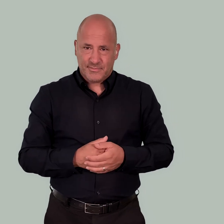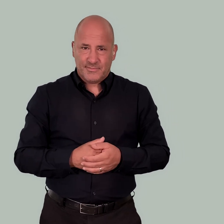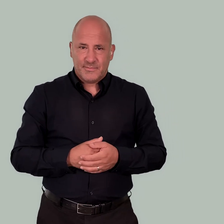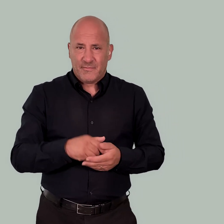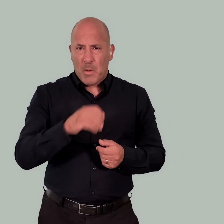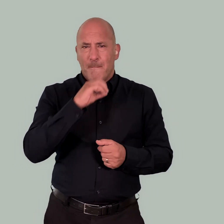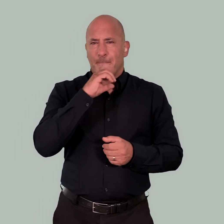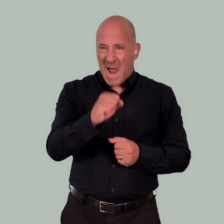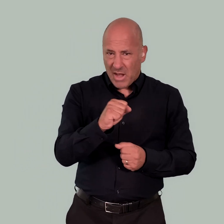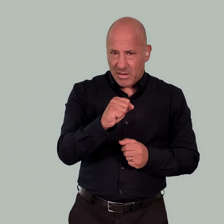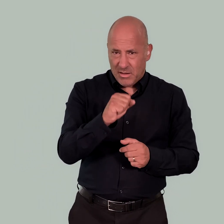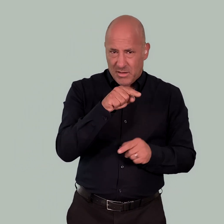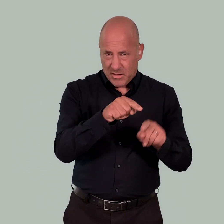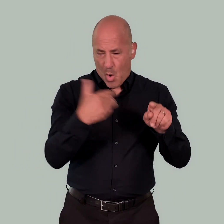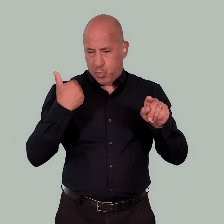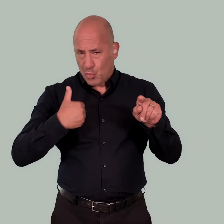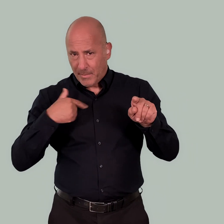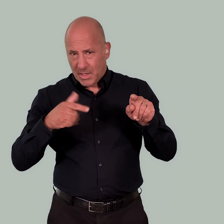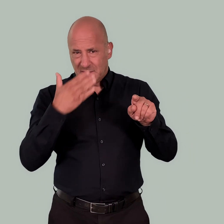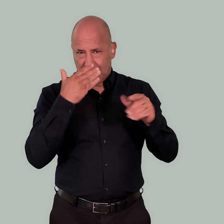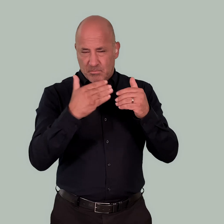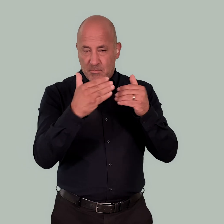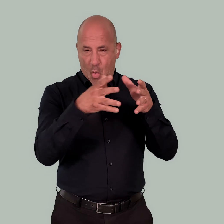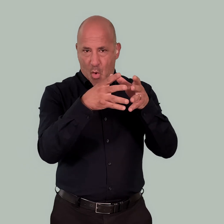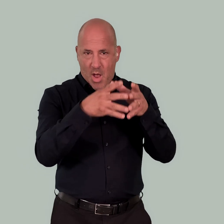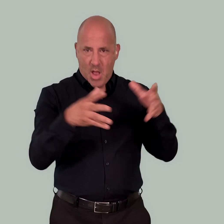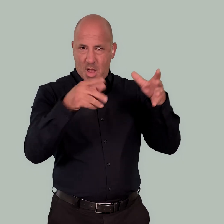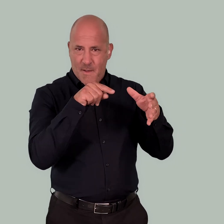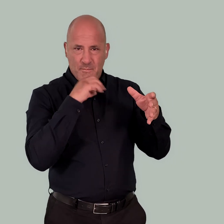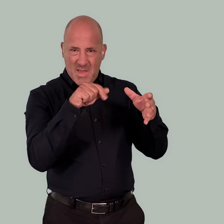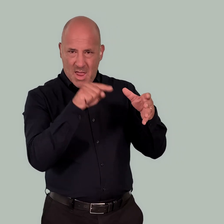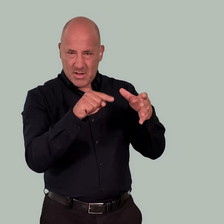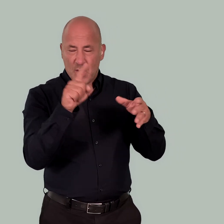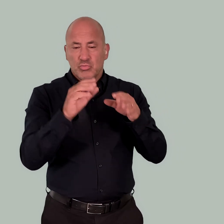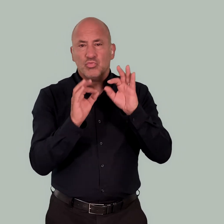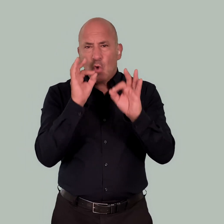Estimated prevalence was higher for men than for women,